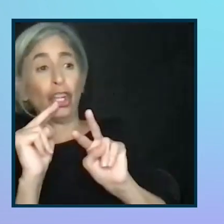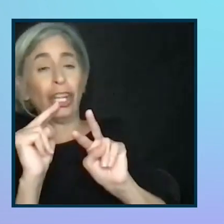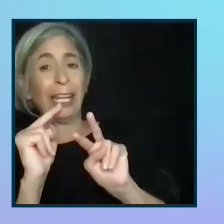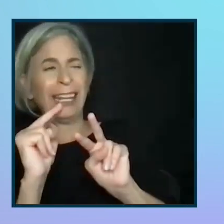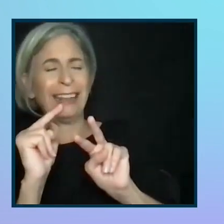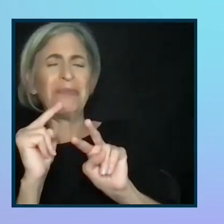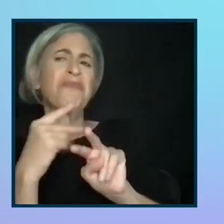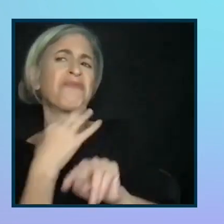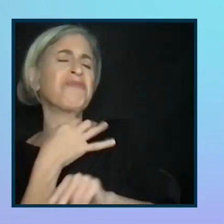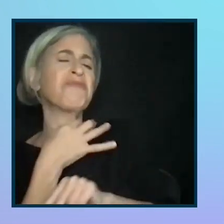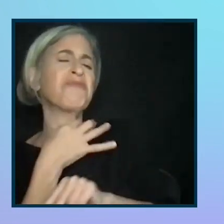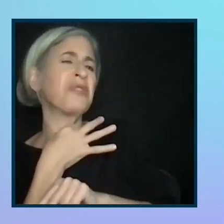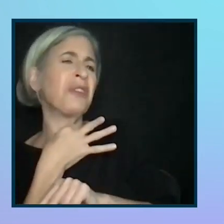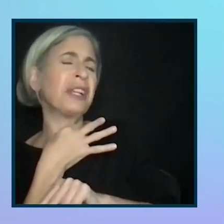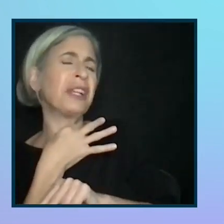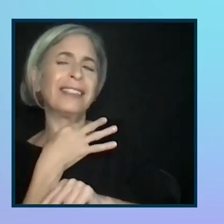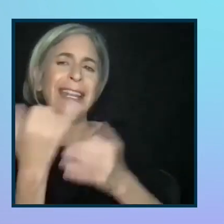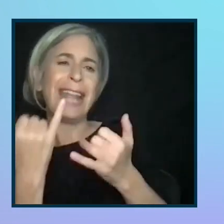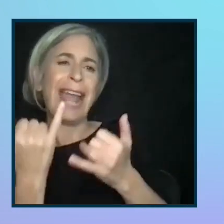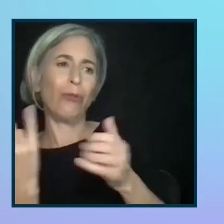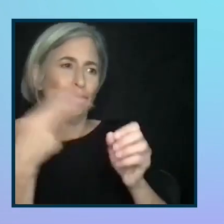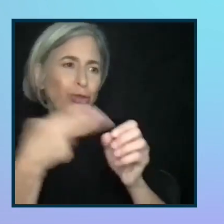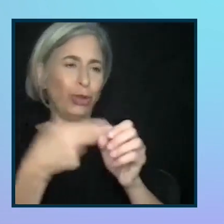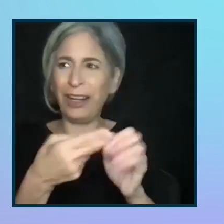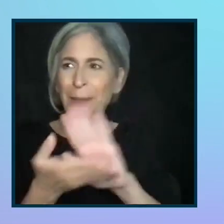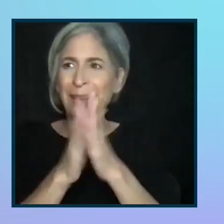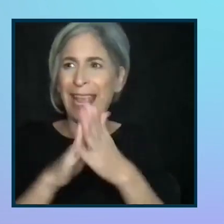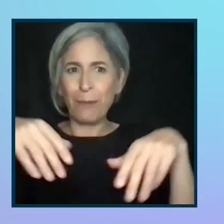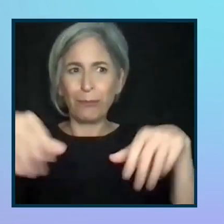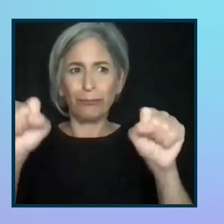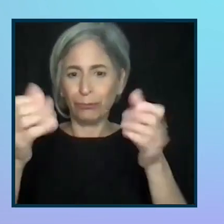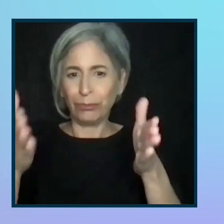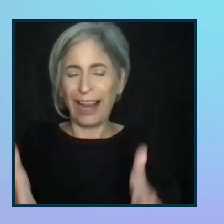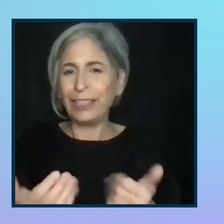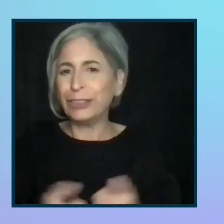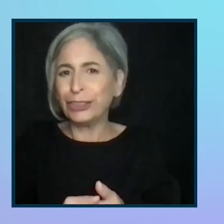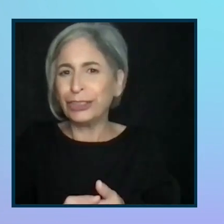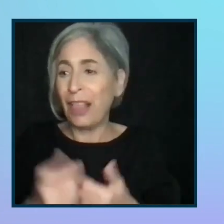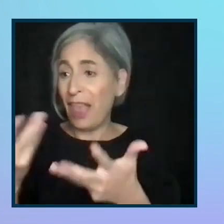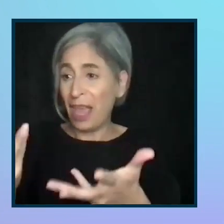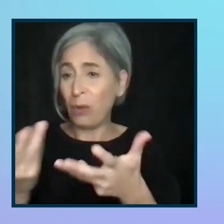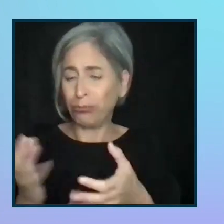Not everybody, just a group of people that wanted to belong. That is what Harley Davidson does for a living.